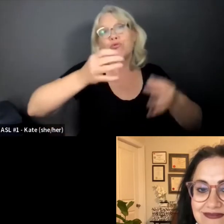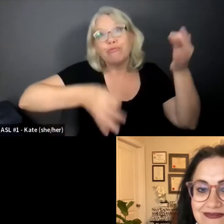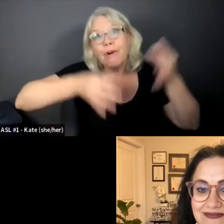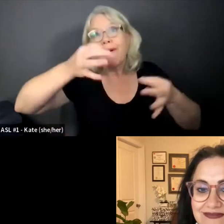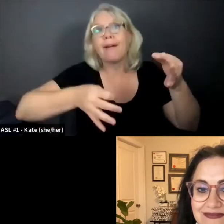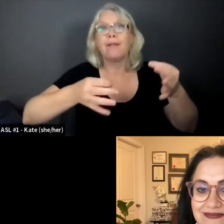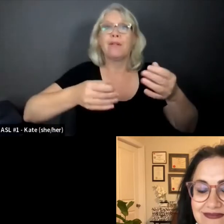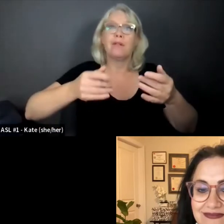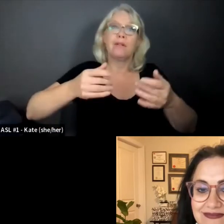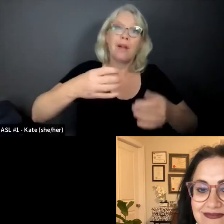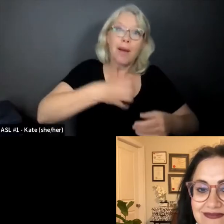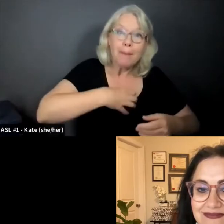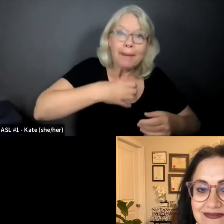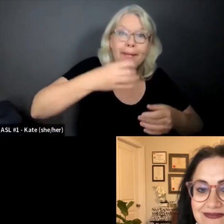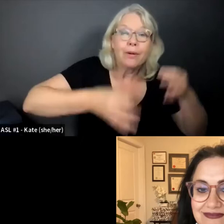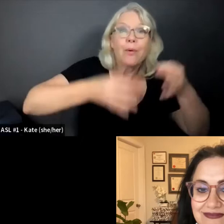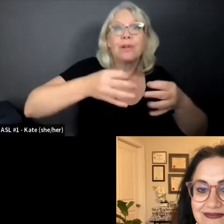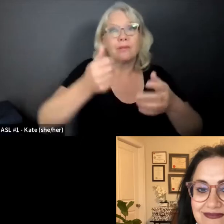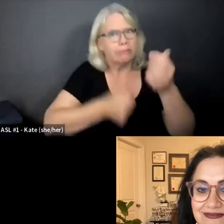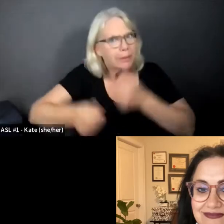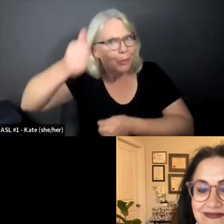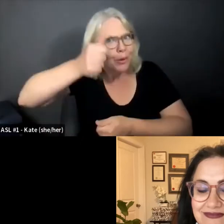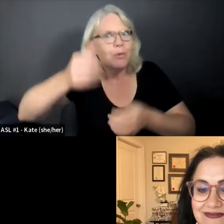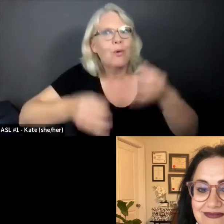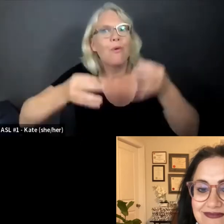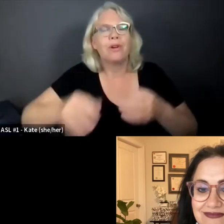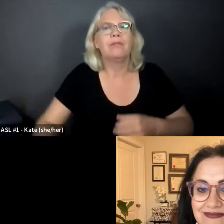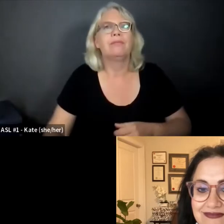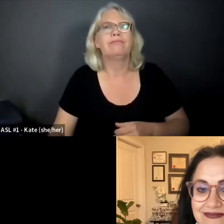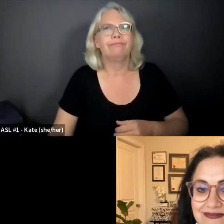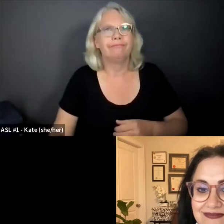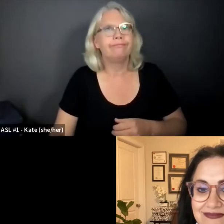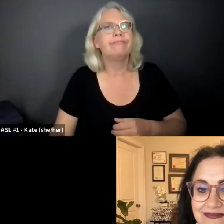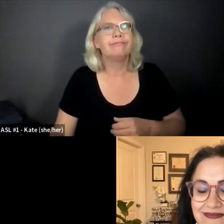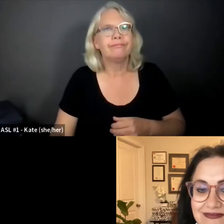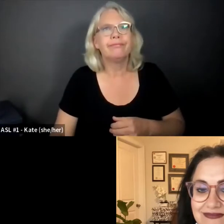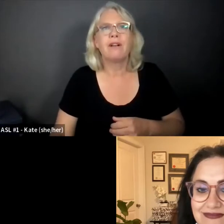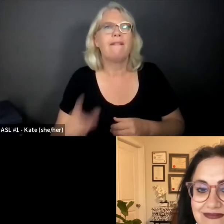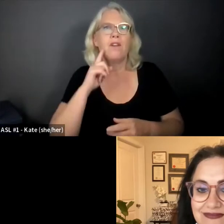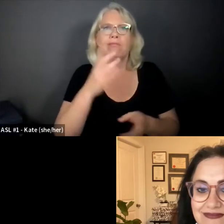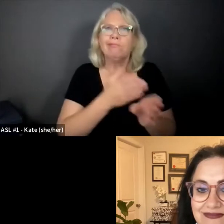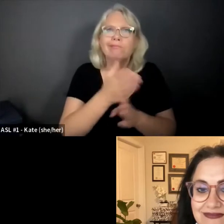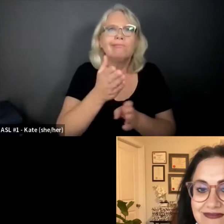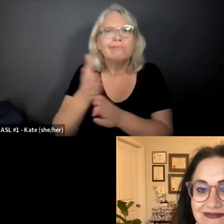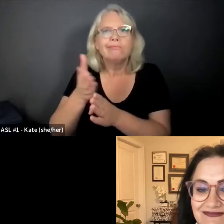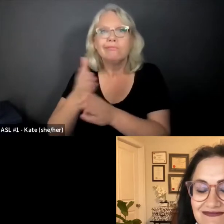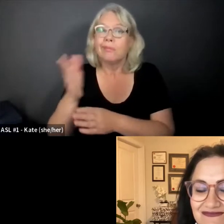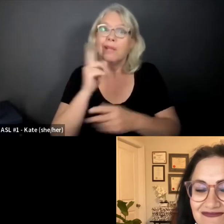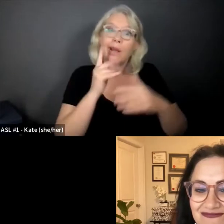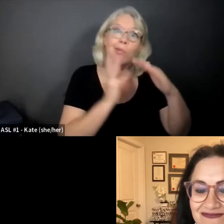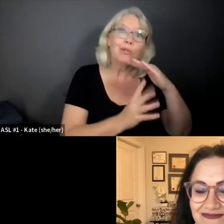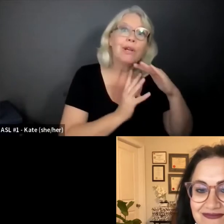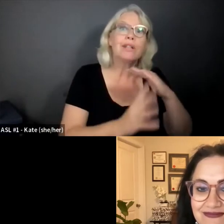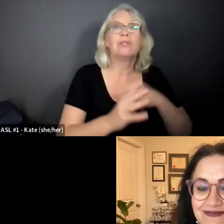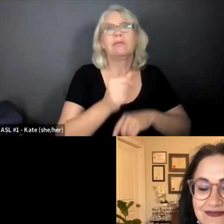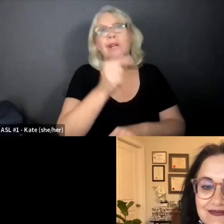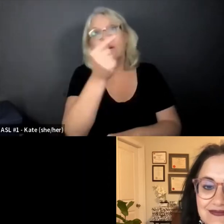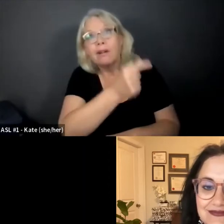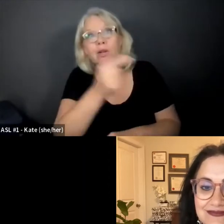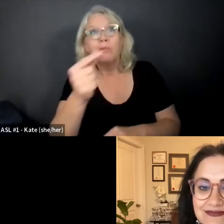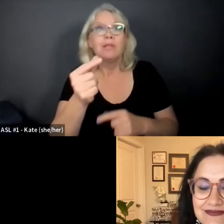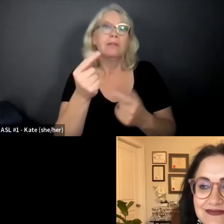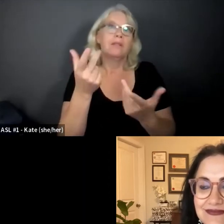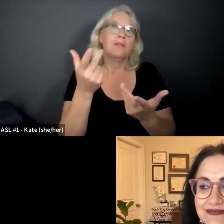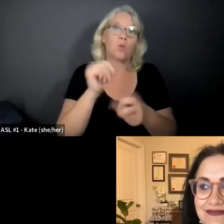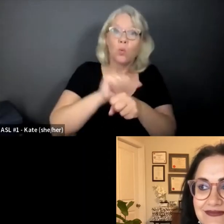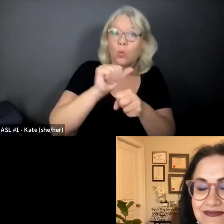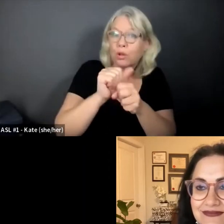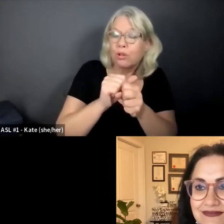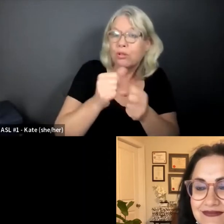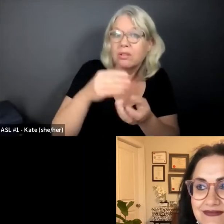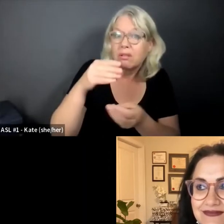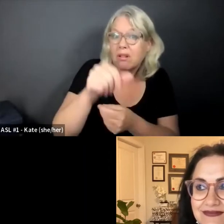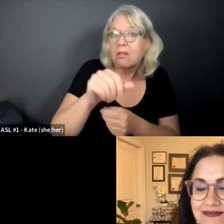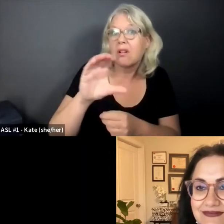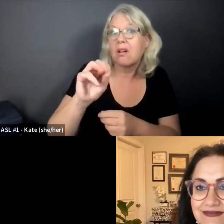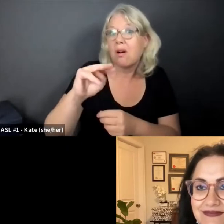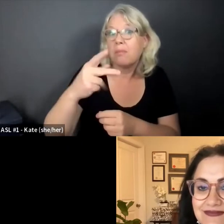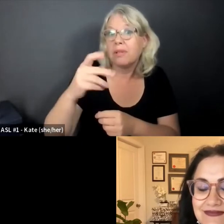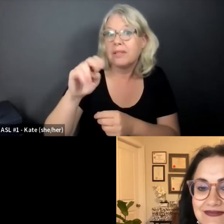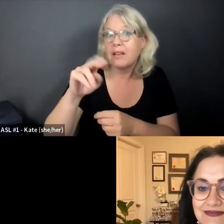ENA CONTINUES TO WIN COUNTLESS AWARDS, MOST RECENTLY THE ONTARIO BAR ASSOCIATION'S 2022